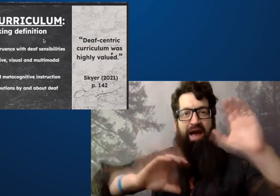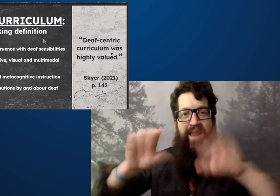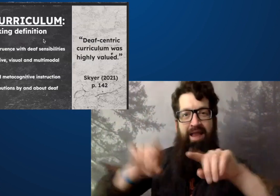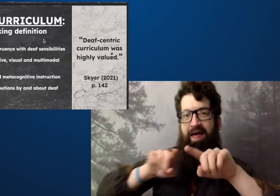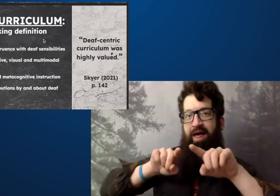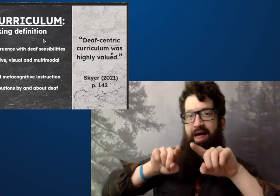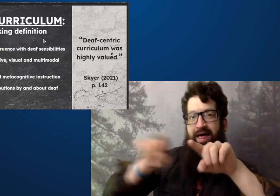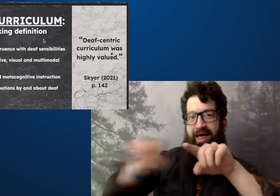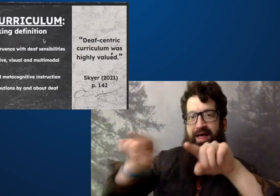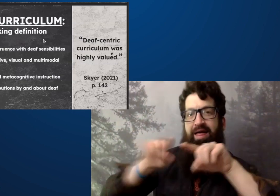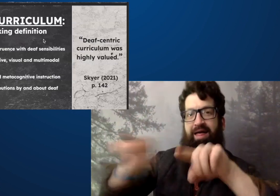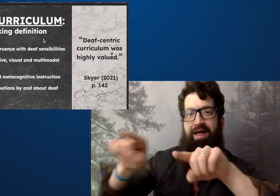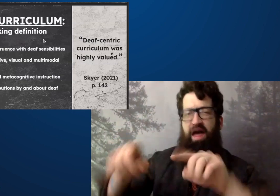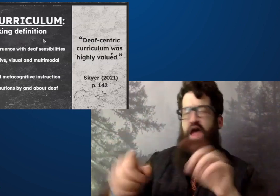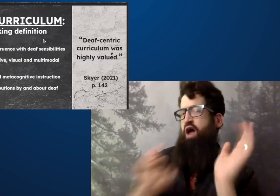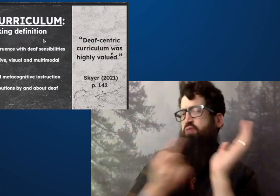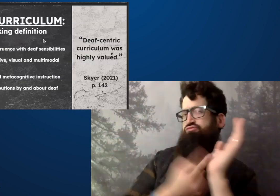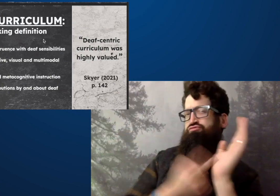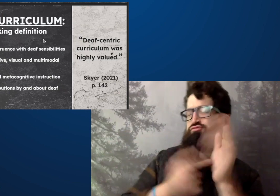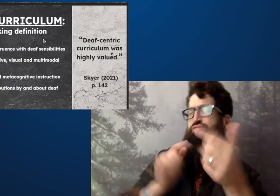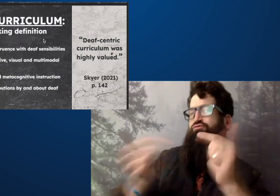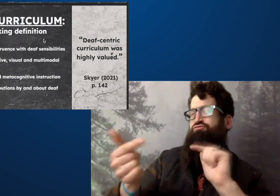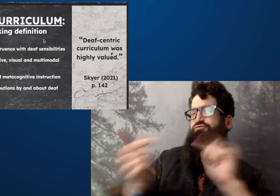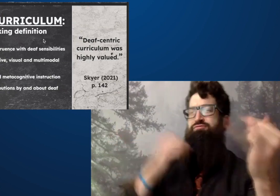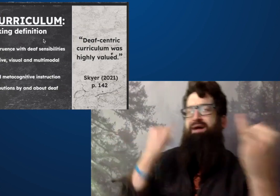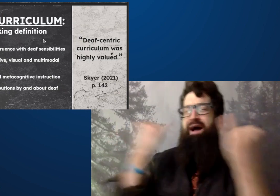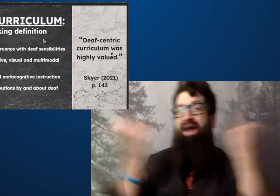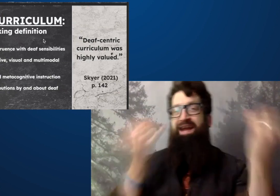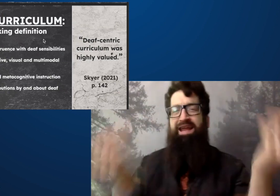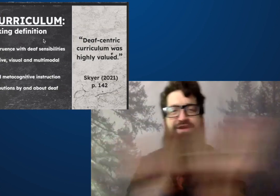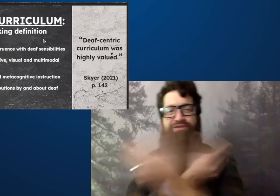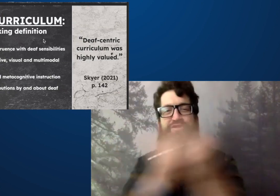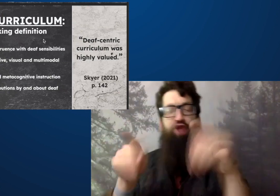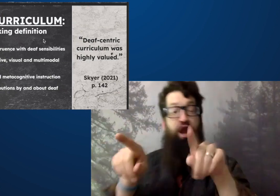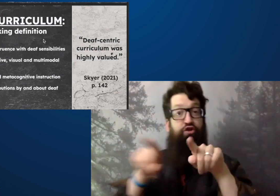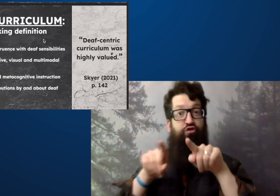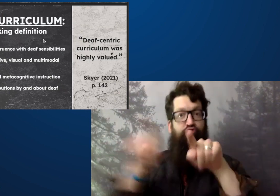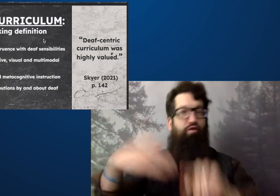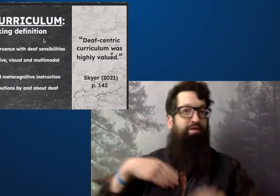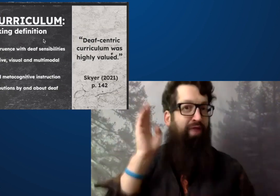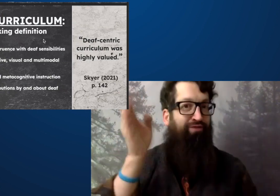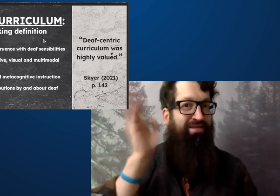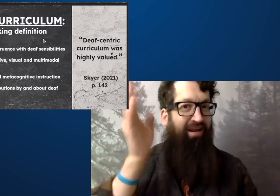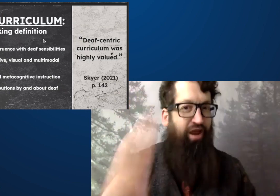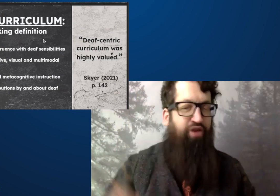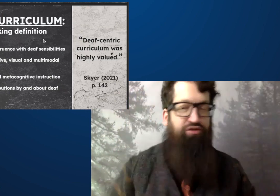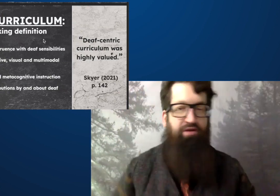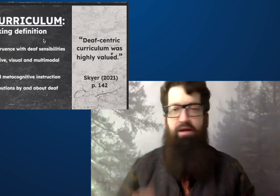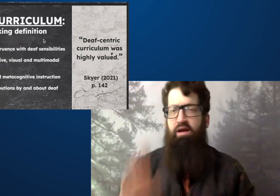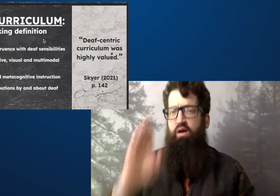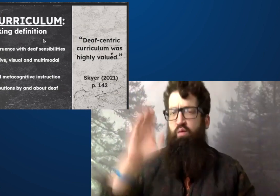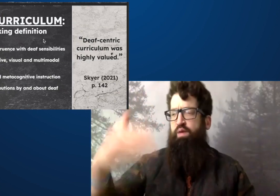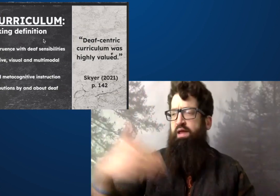For example, we have chats in zoom. While this presentation is going on,